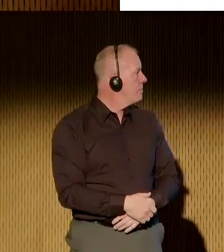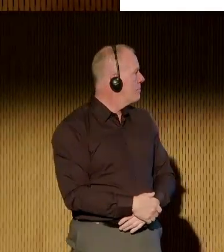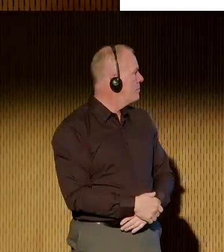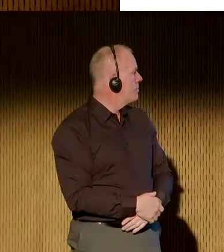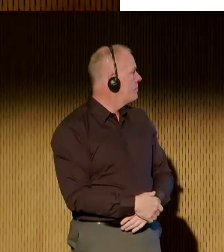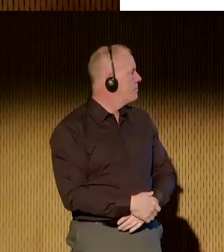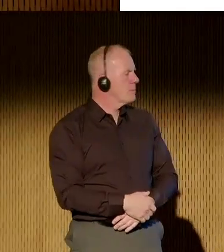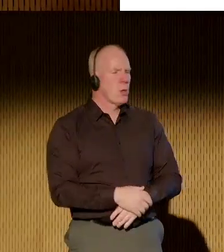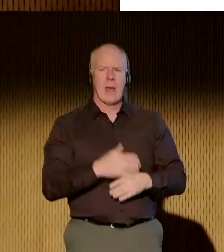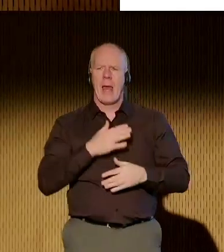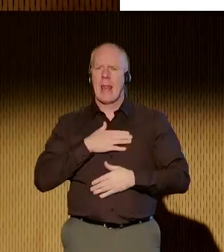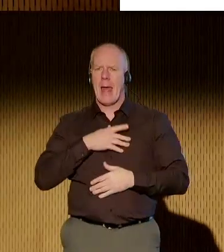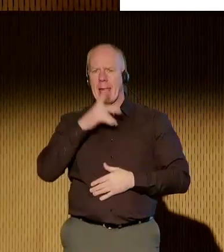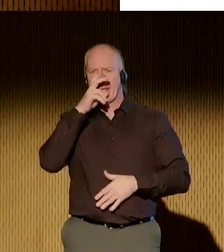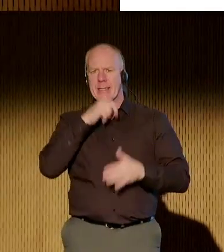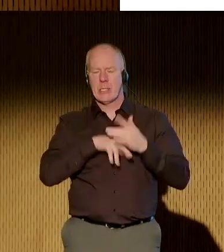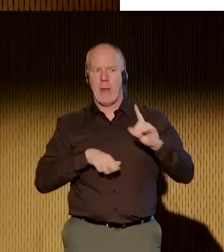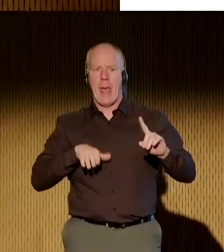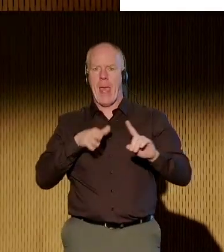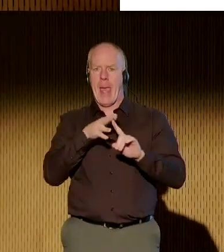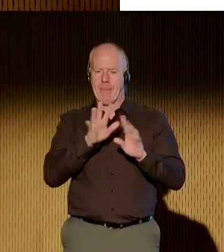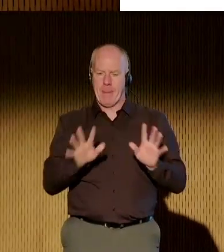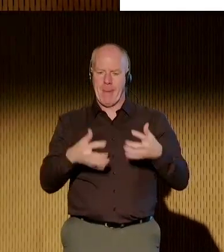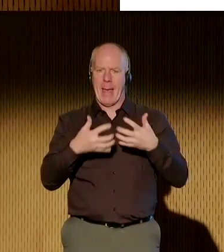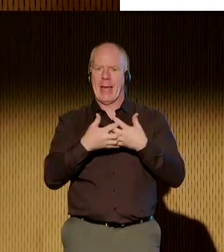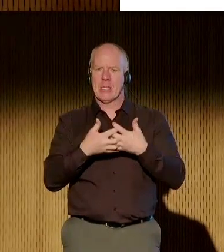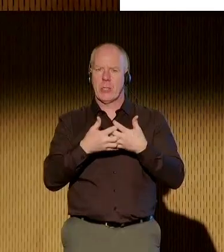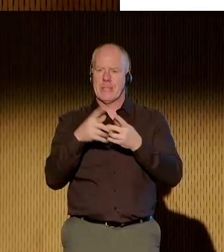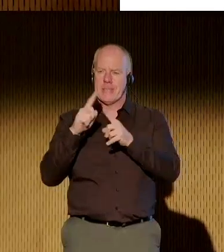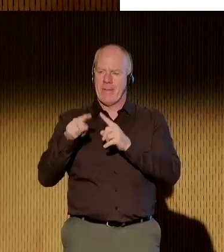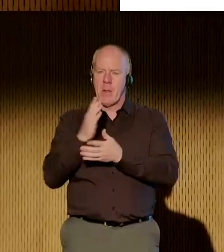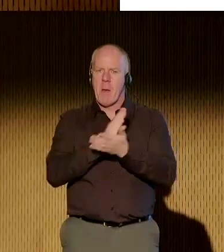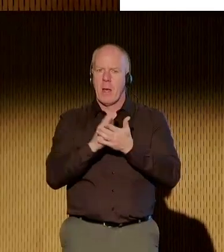teachers to strive for the perfect match between various elements. So the choice of the classroom,